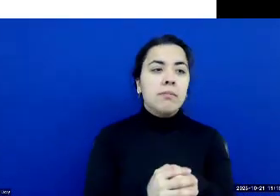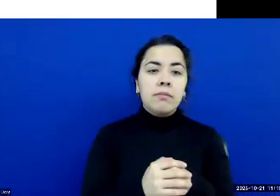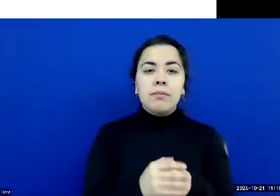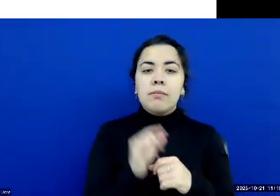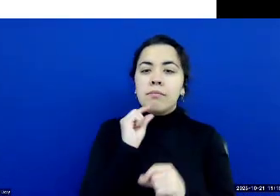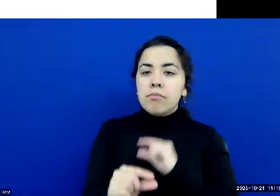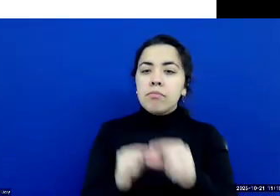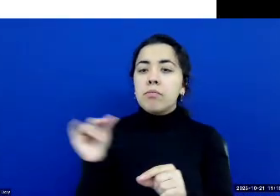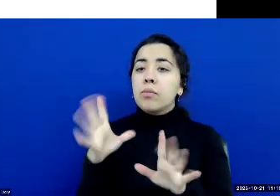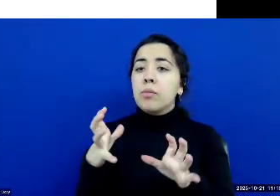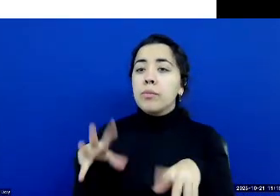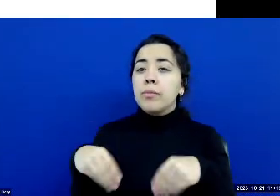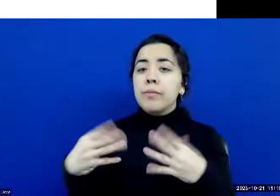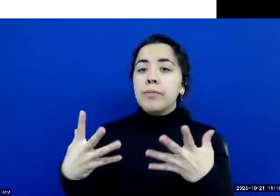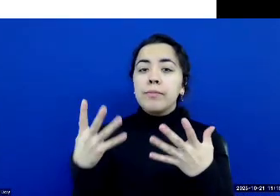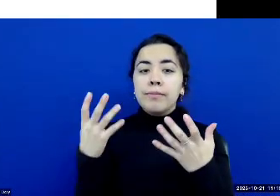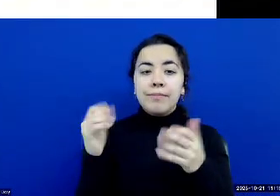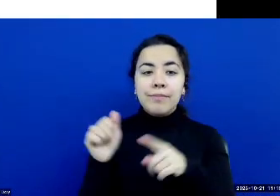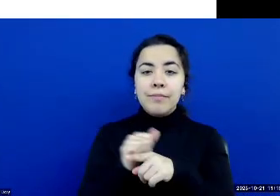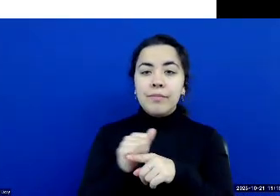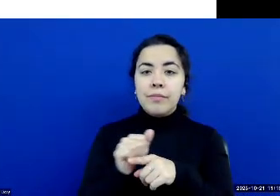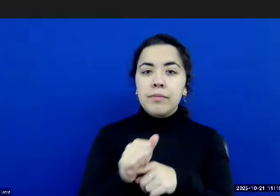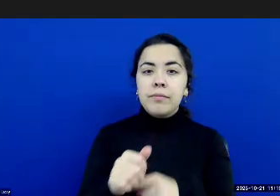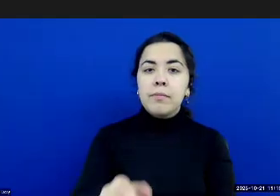Kathleen DeForest: You also want to provide a variety of training.